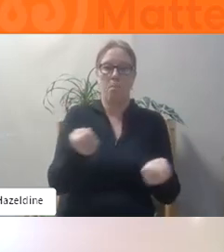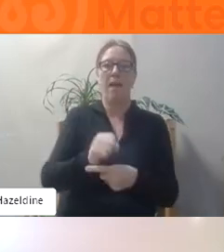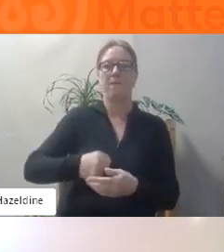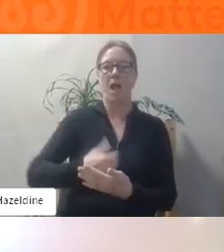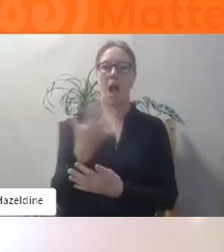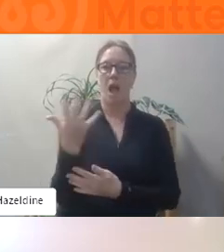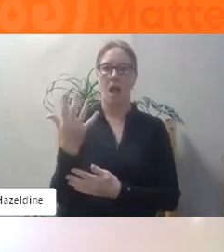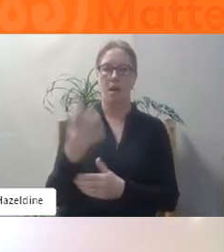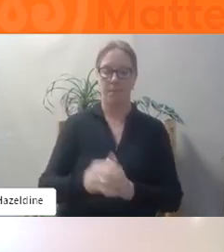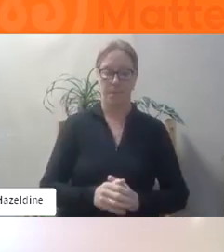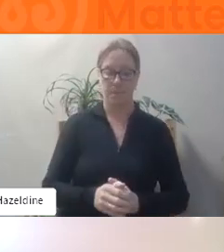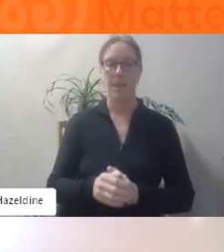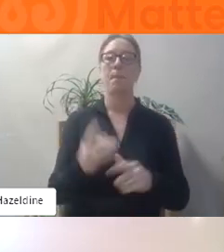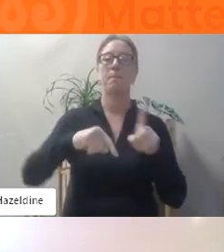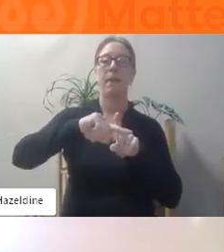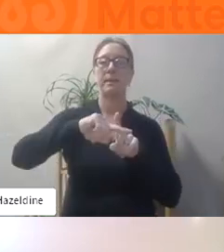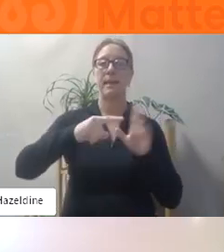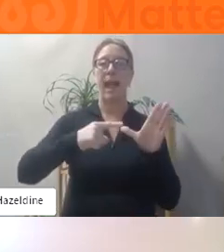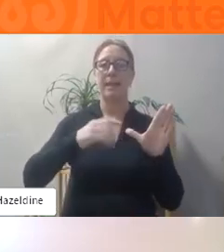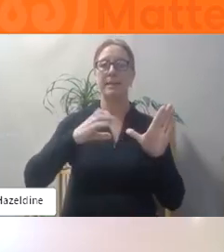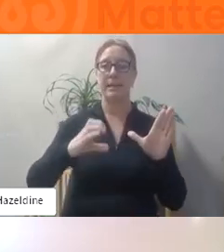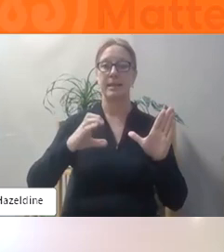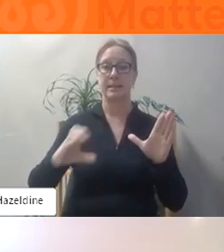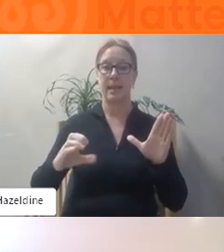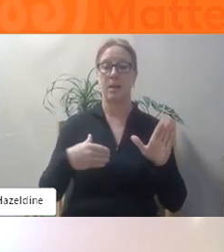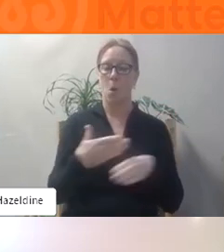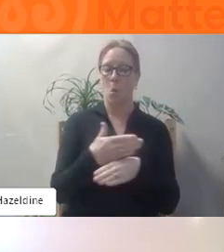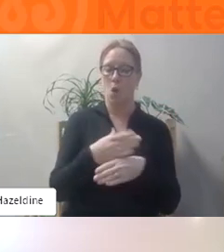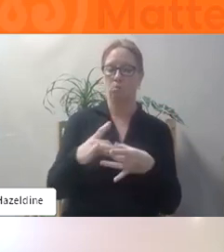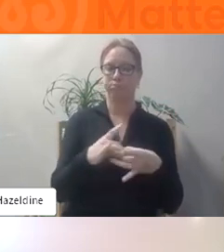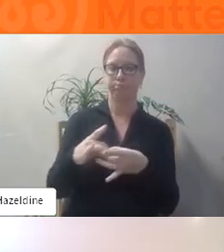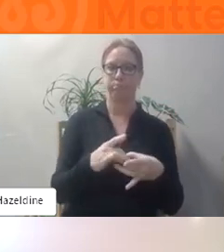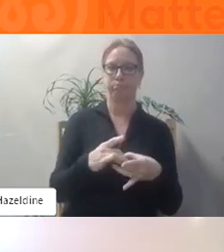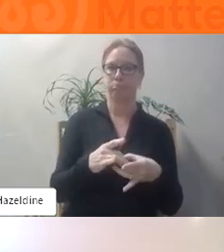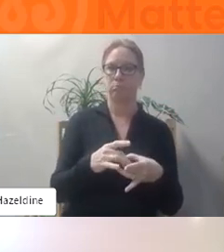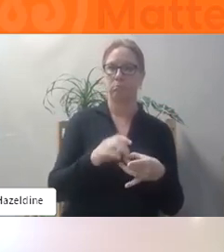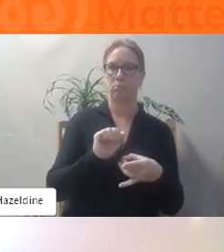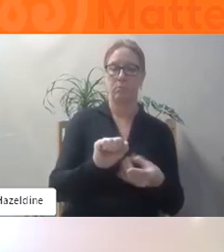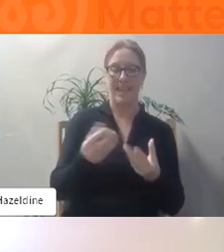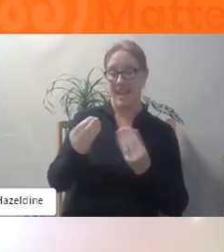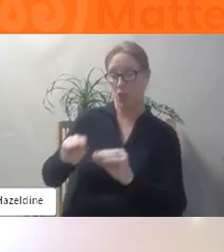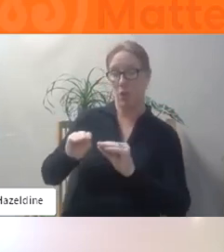also ACC. And we work very closely with our education colleagues in